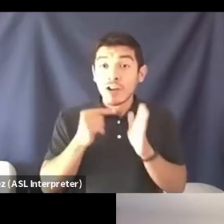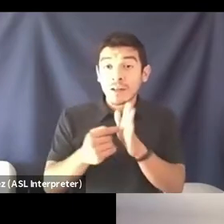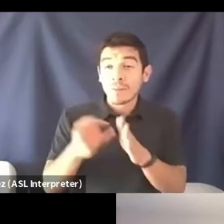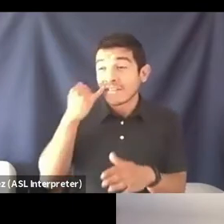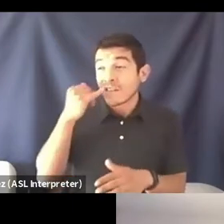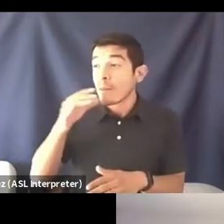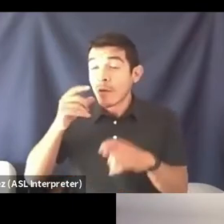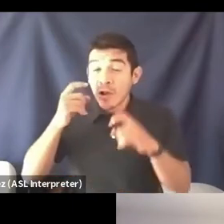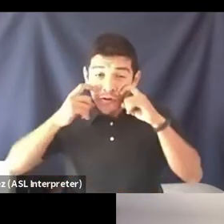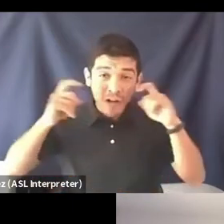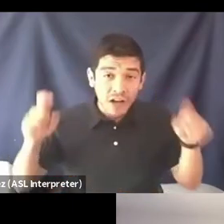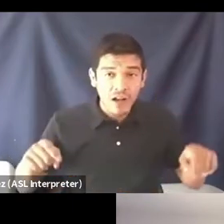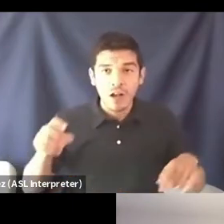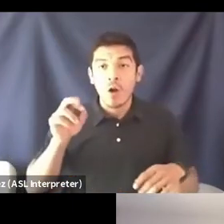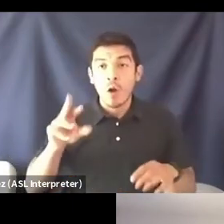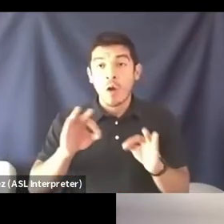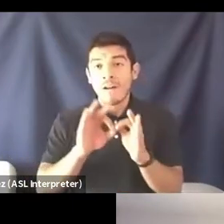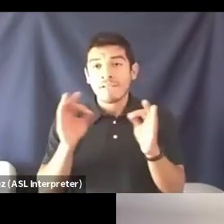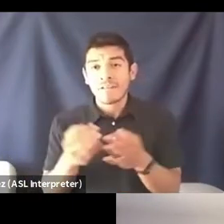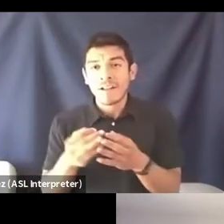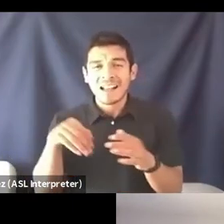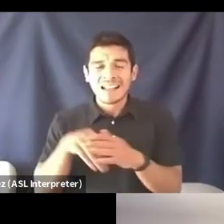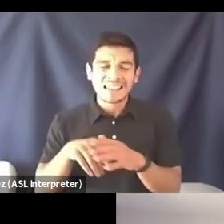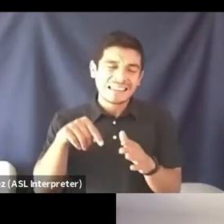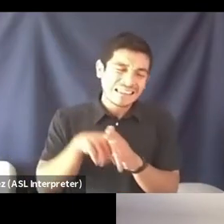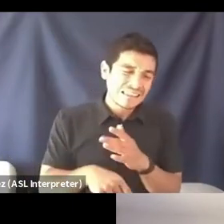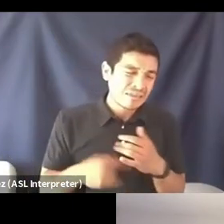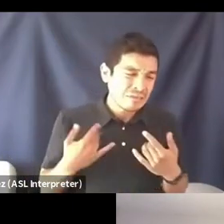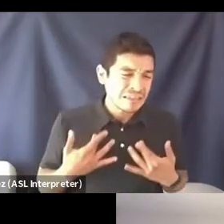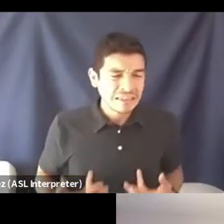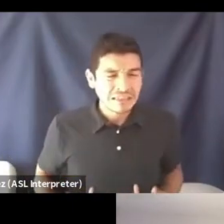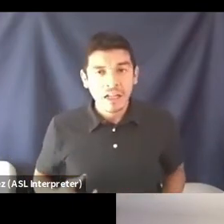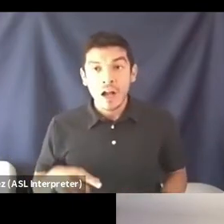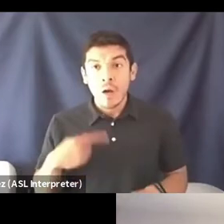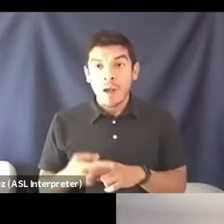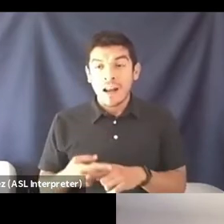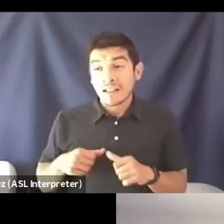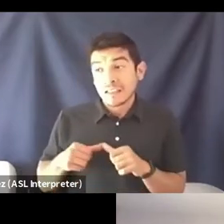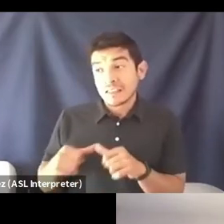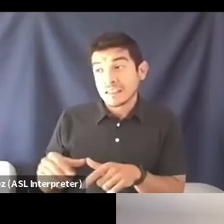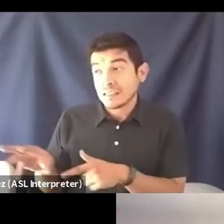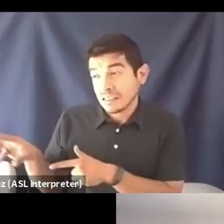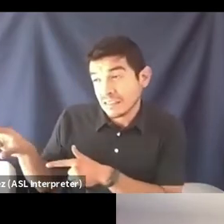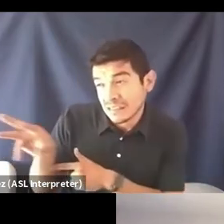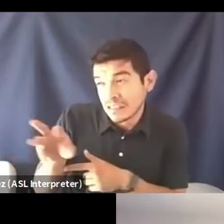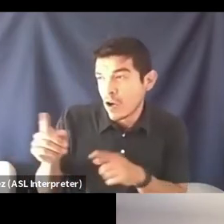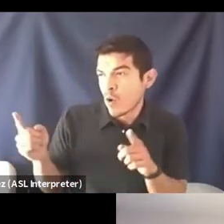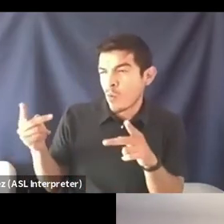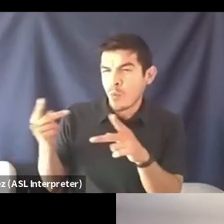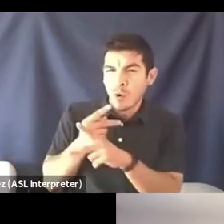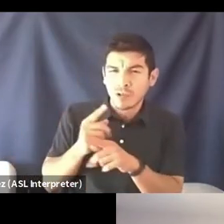or the family they were in deep grief, whether are we going to like keep filming those worst moments in their life?